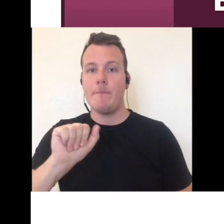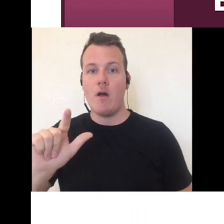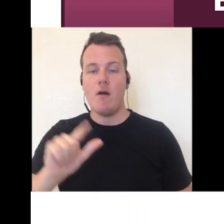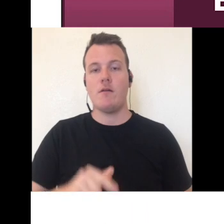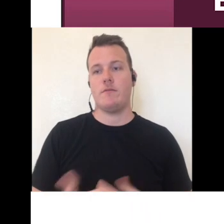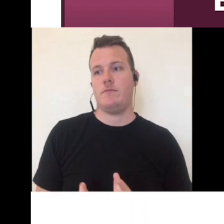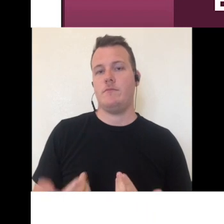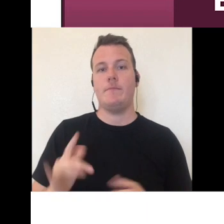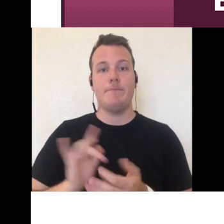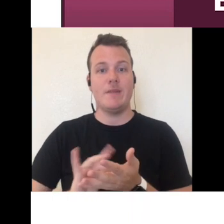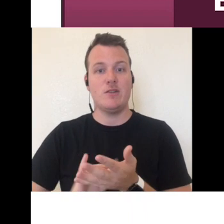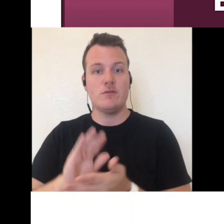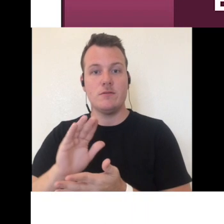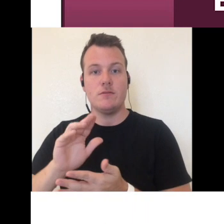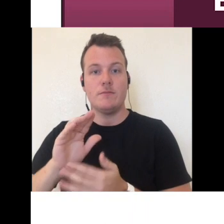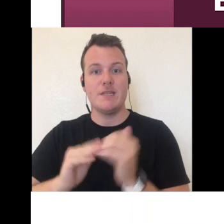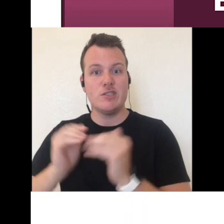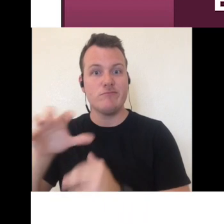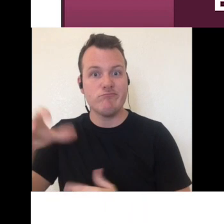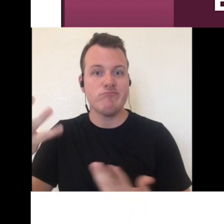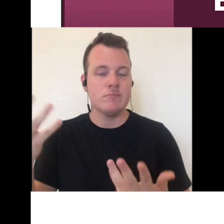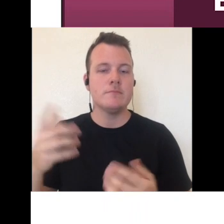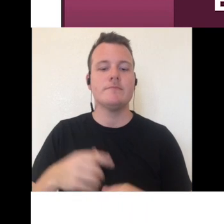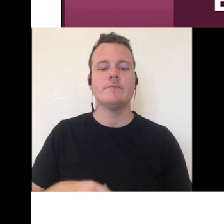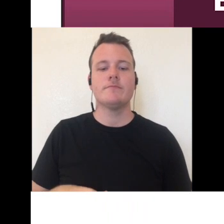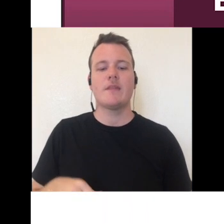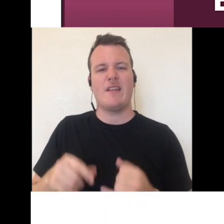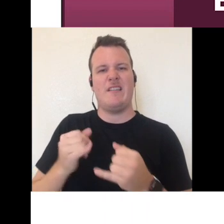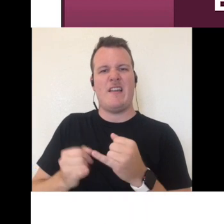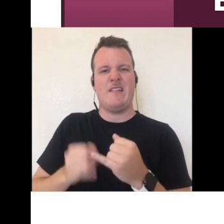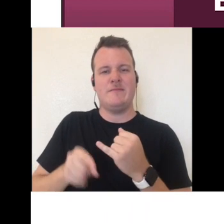strip mall, or is it gonna be a medical building. And then of course the bottom